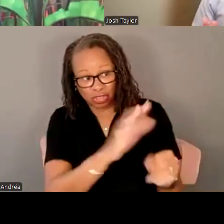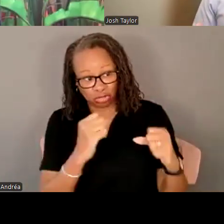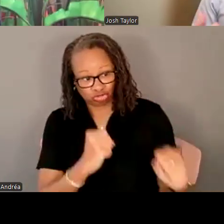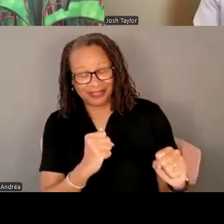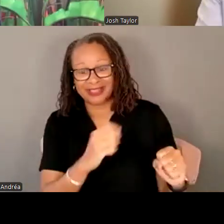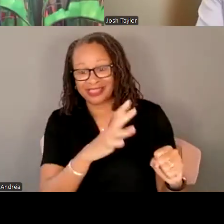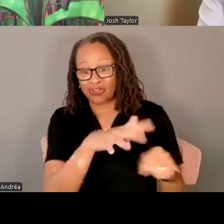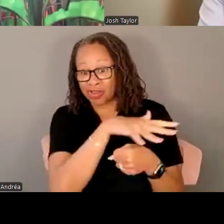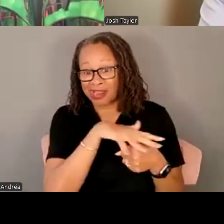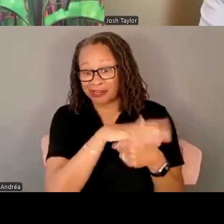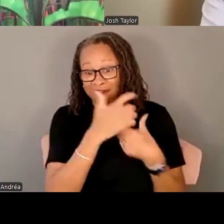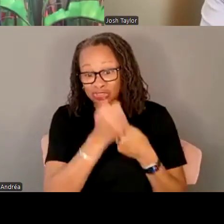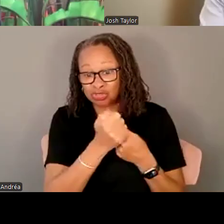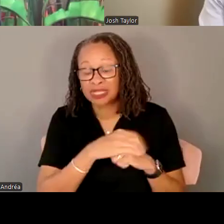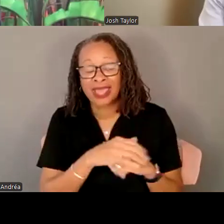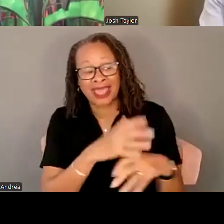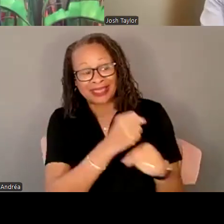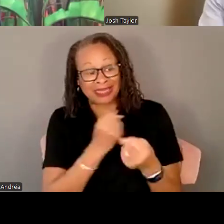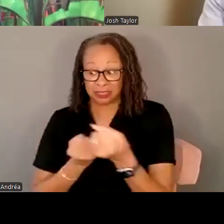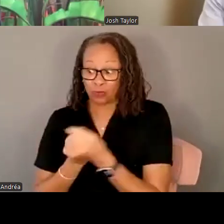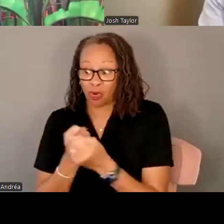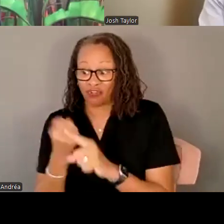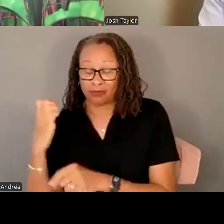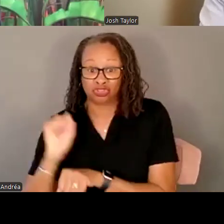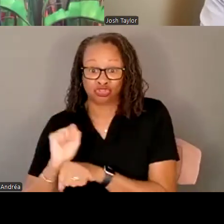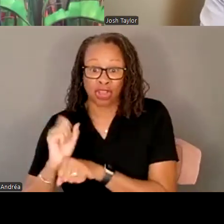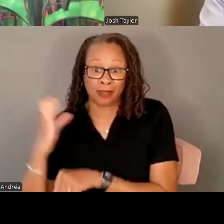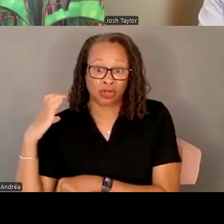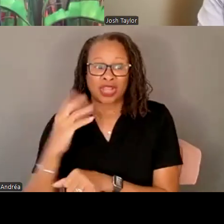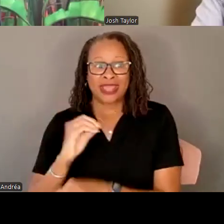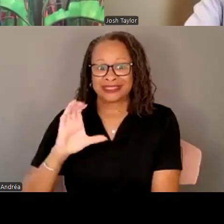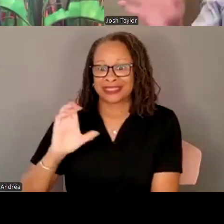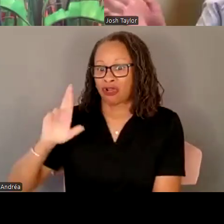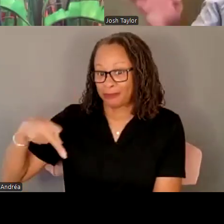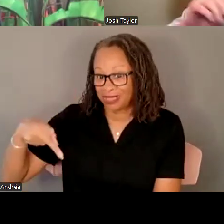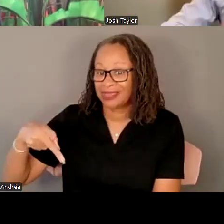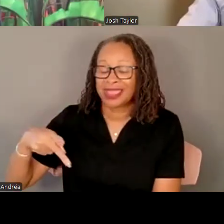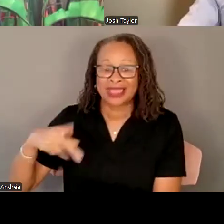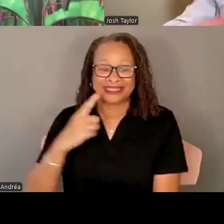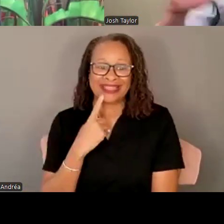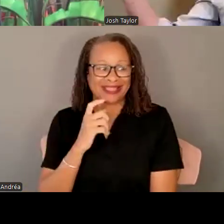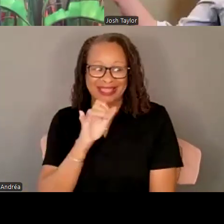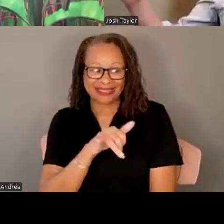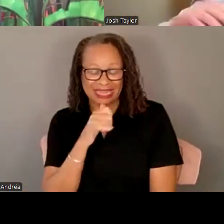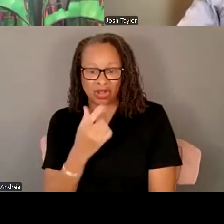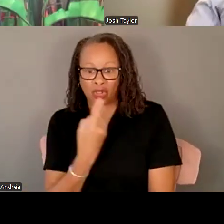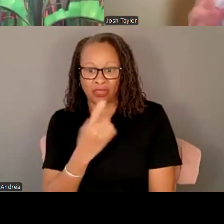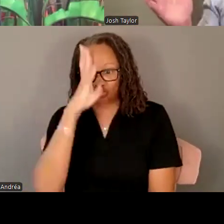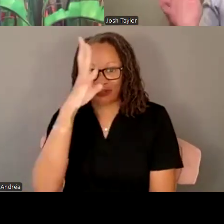and getting support from a job coach and from a CRP to be able to say, "Hey, this is not just, we're creating kind of these blanket opportunities,